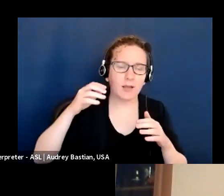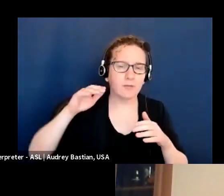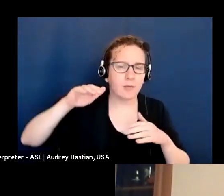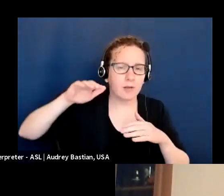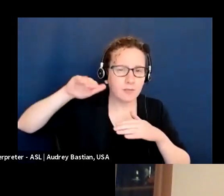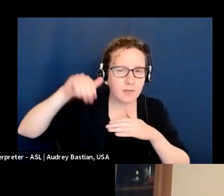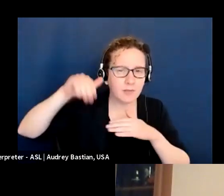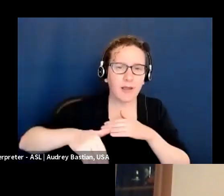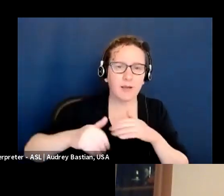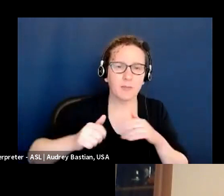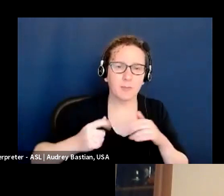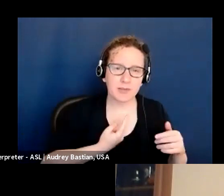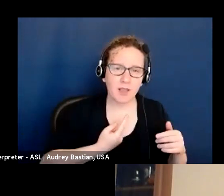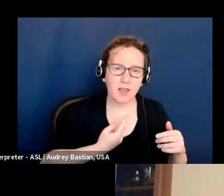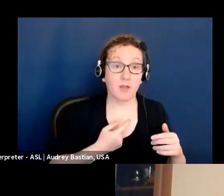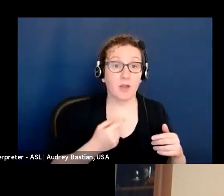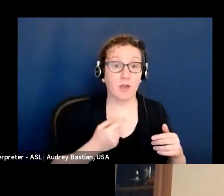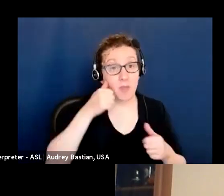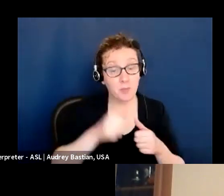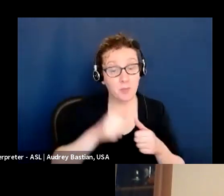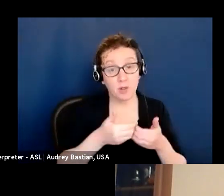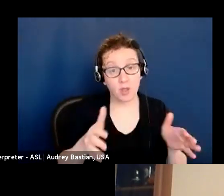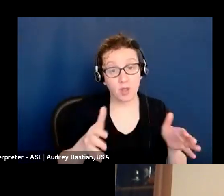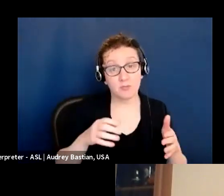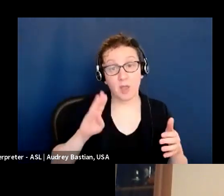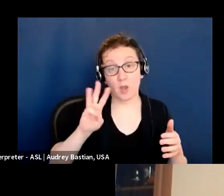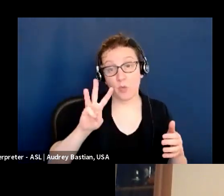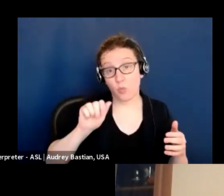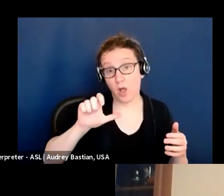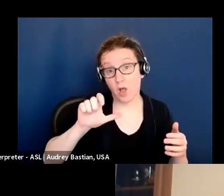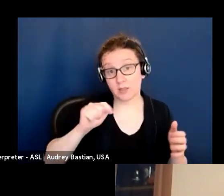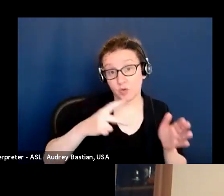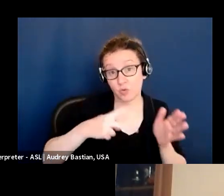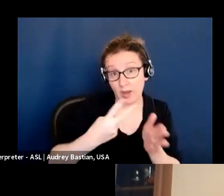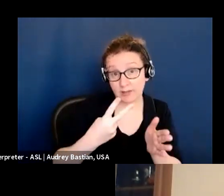I remember I lost my walk twice, once on the train and once just in a square. And